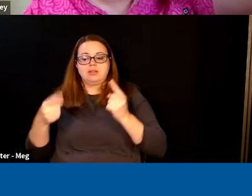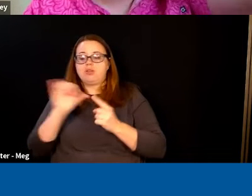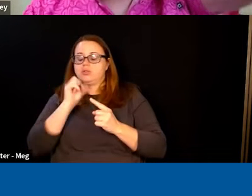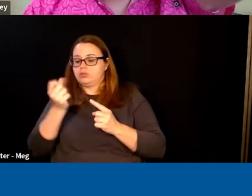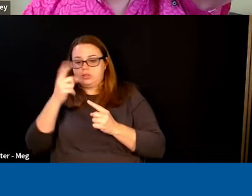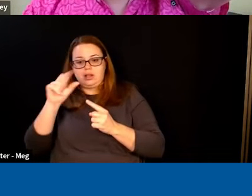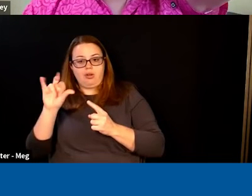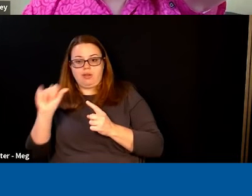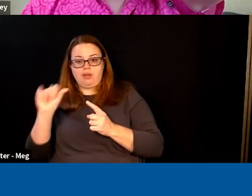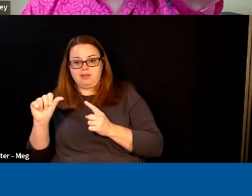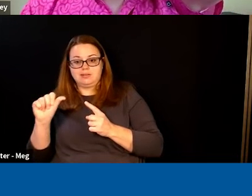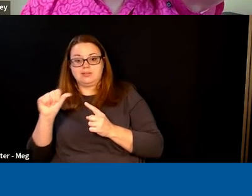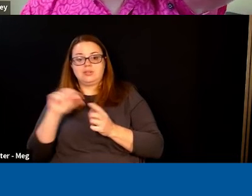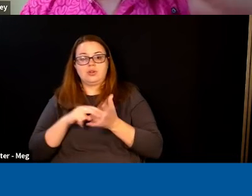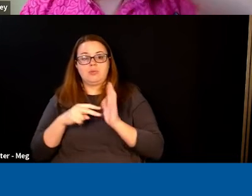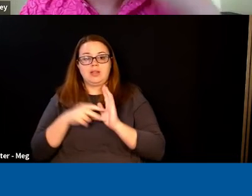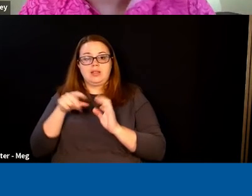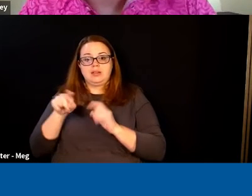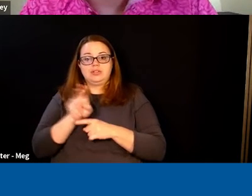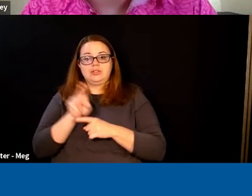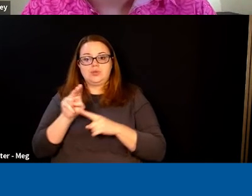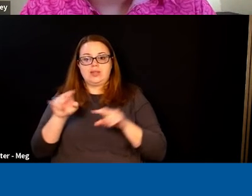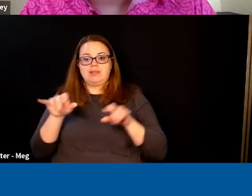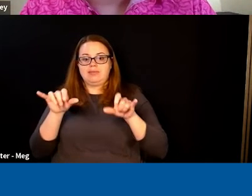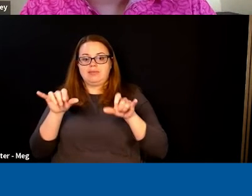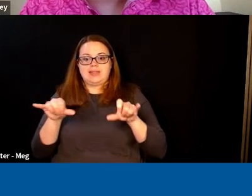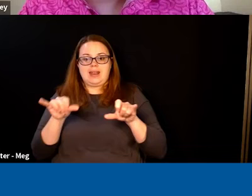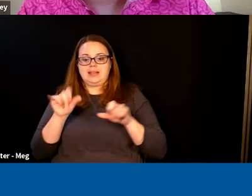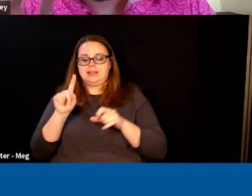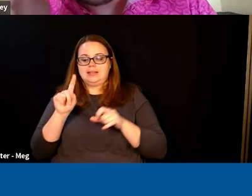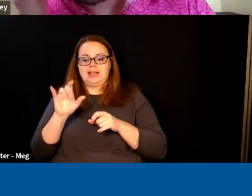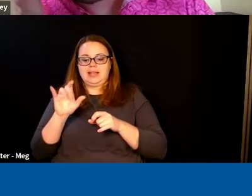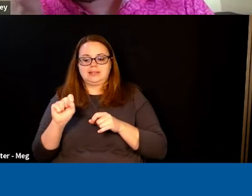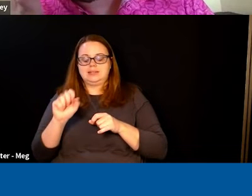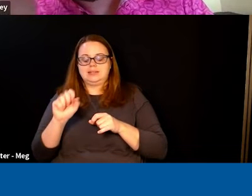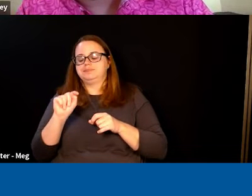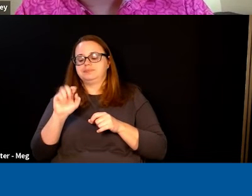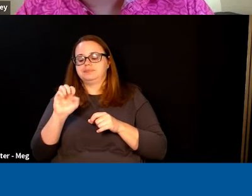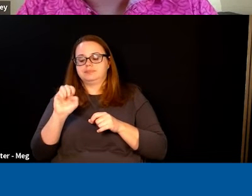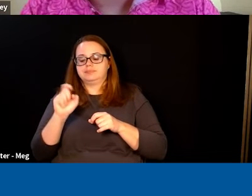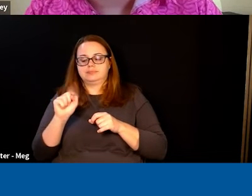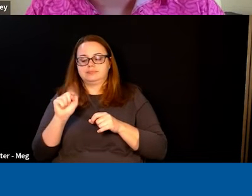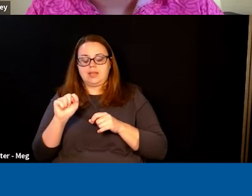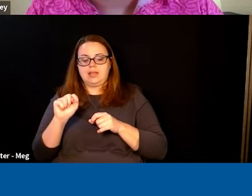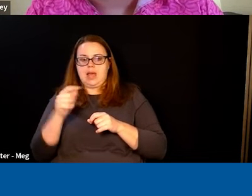so it's using the static text version. So like as a user, I don't know that I can click this